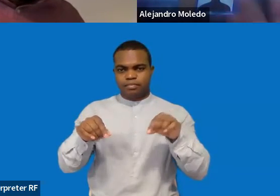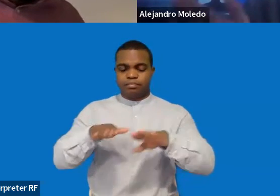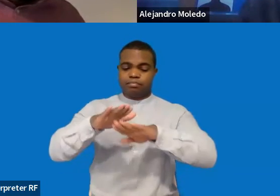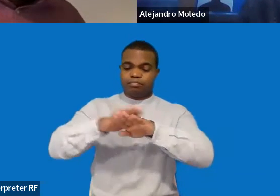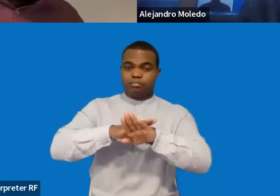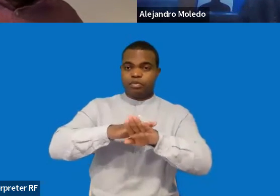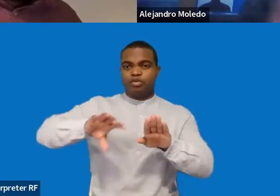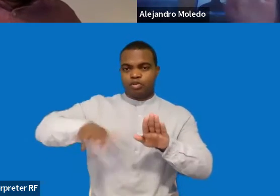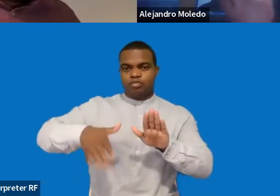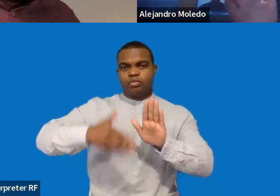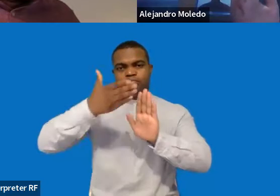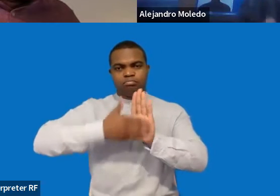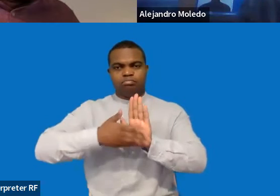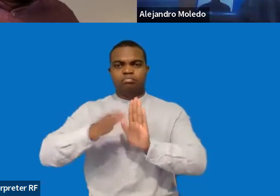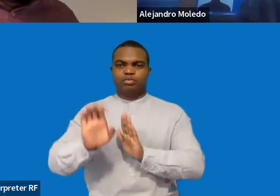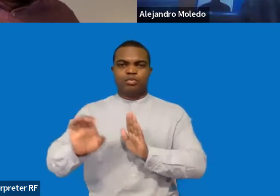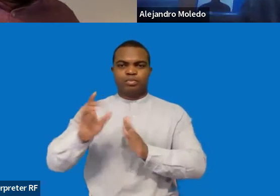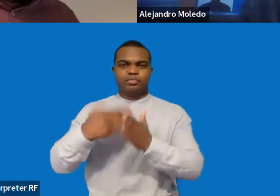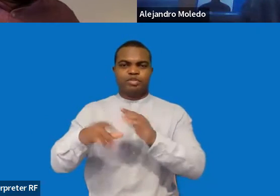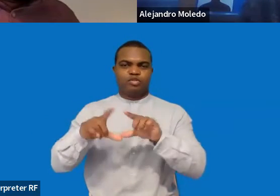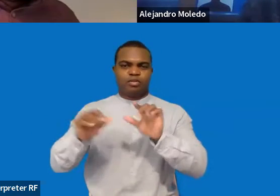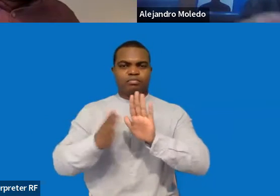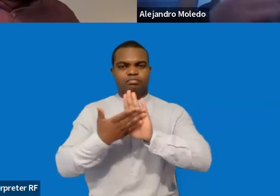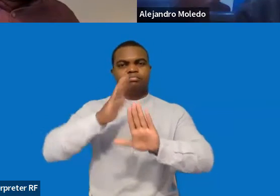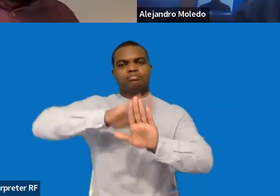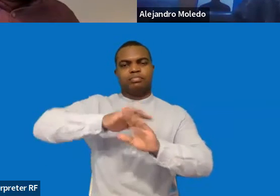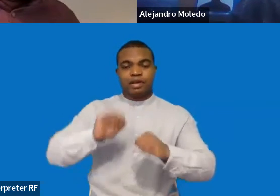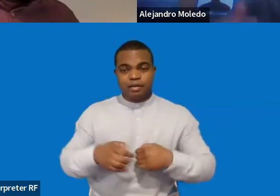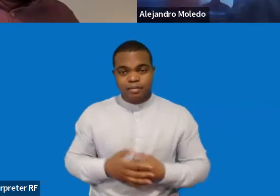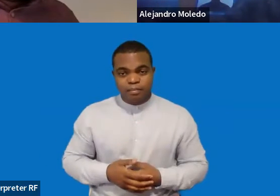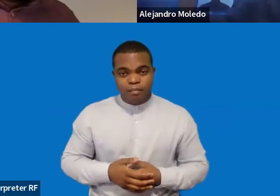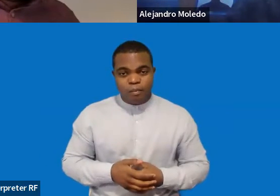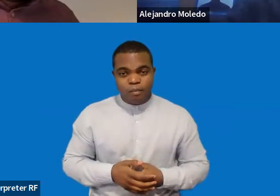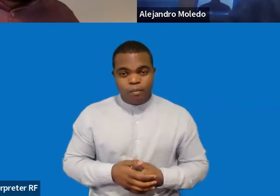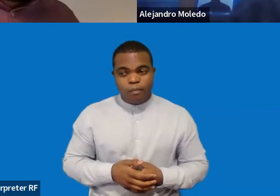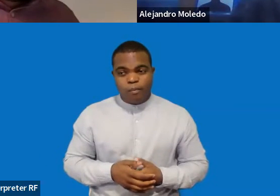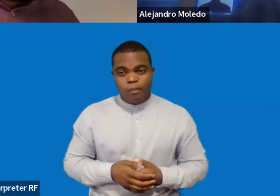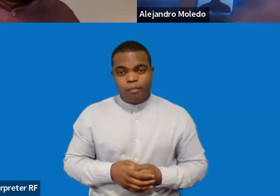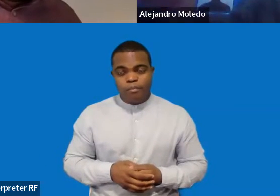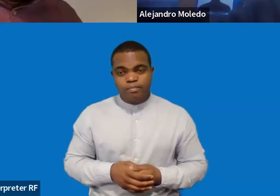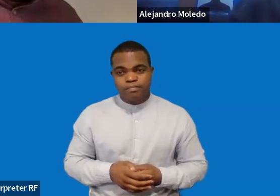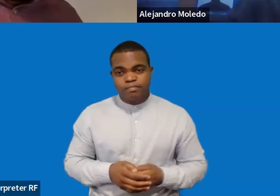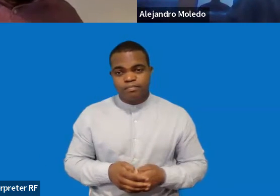In others you will still have the national disability card and you can request the European to travel,